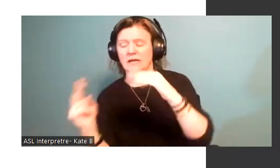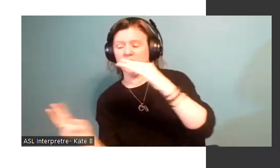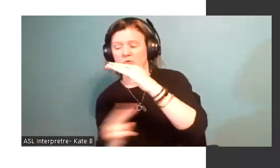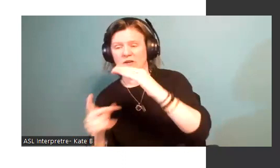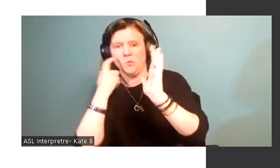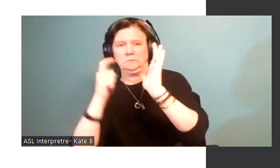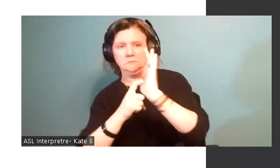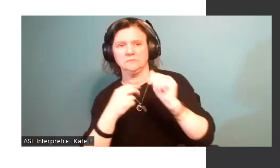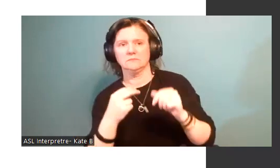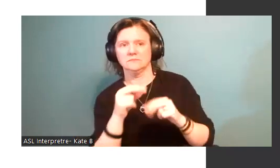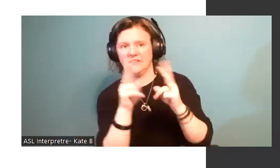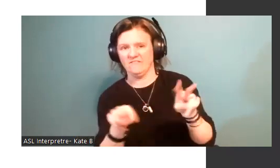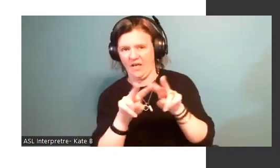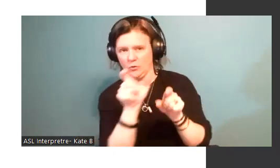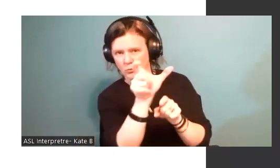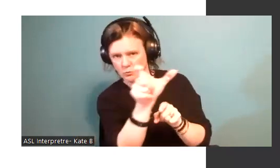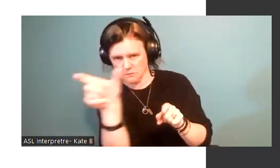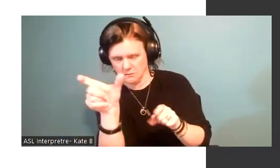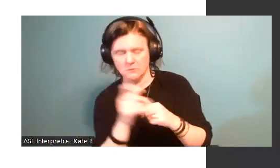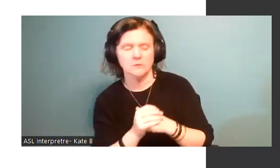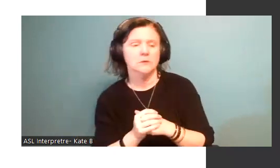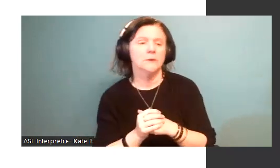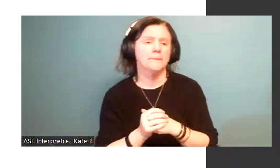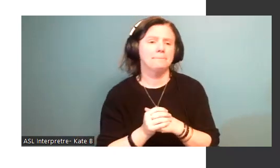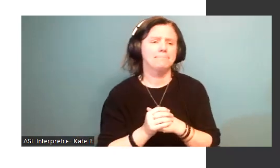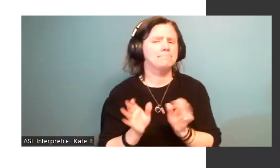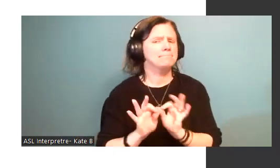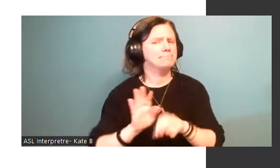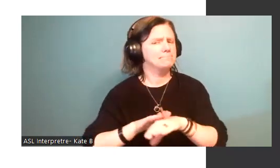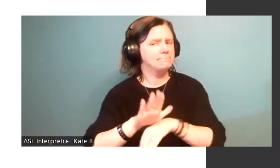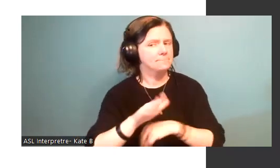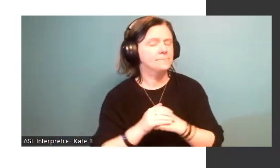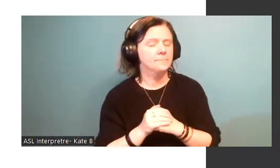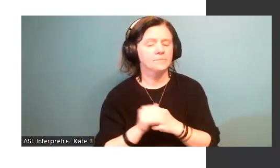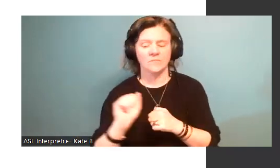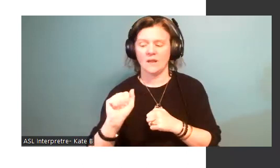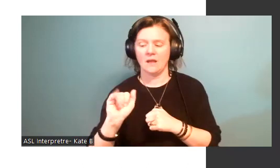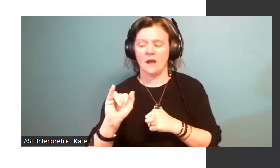one, so ARIA-label is an attribute, so you can think of it as a title, attribute and the title